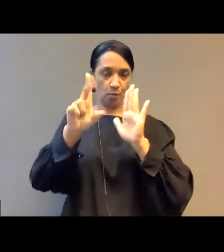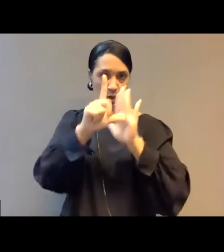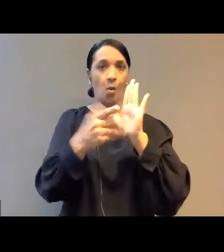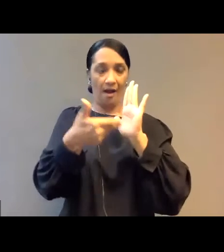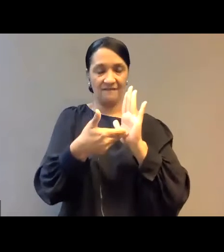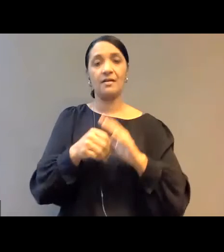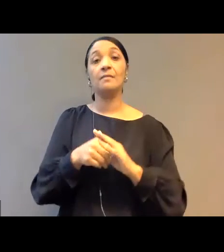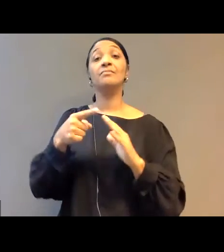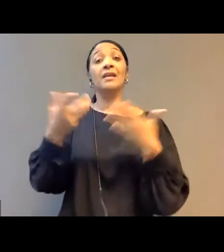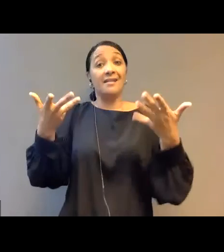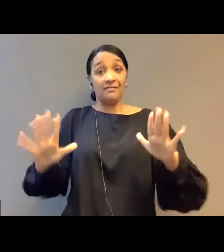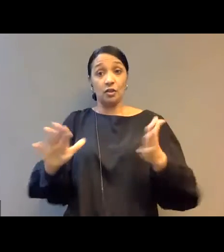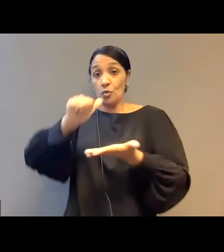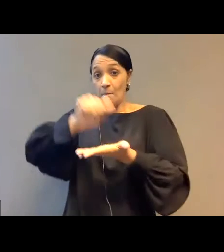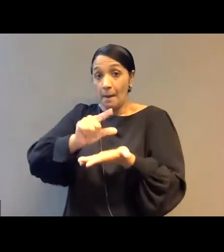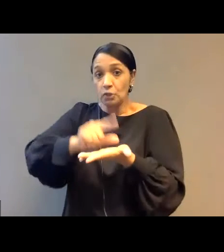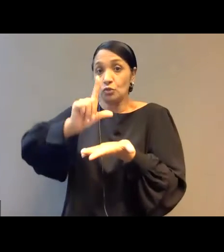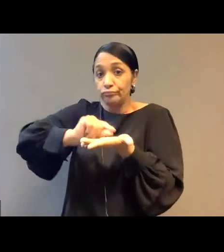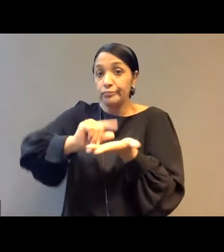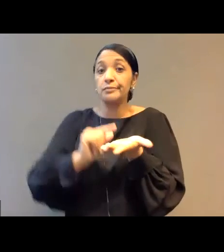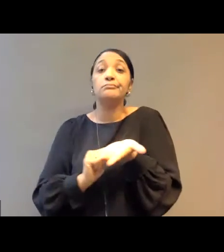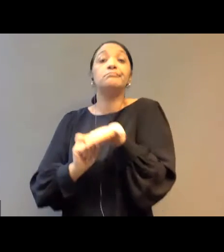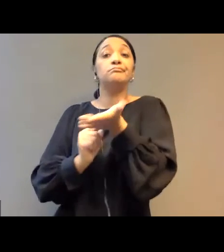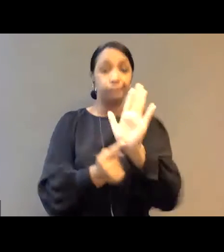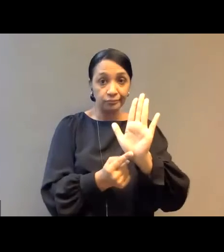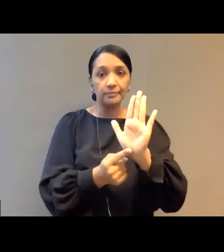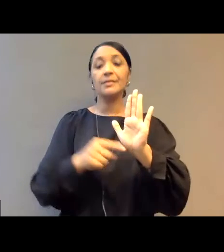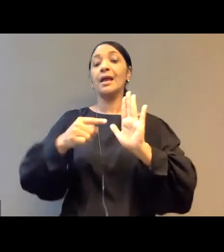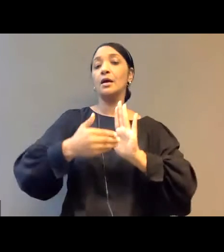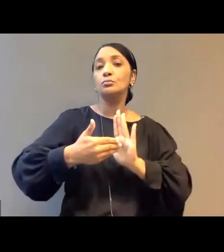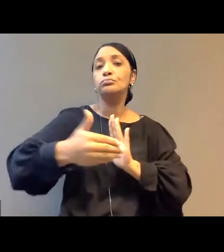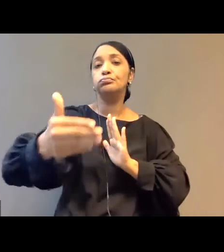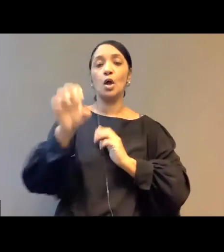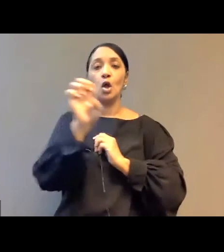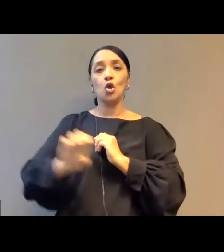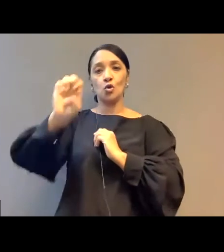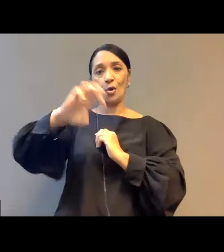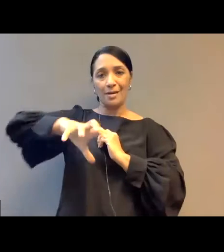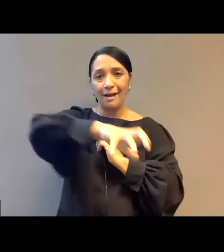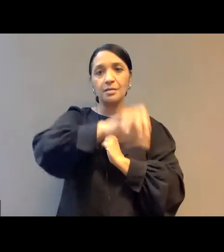From there, the European countries will have a set time to translate and implement the law.